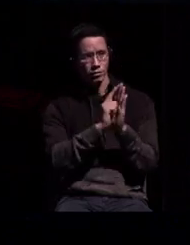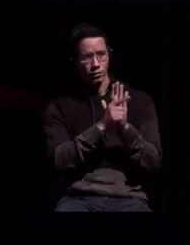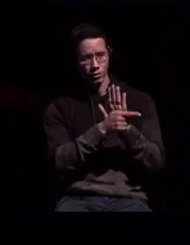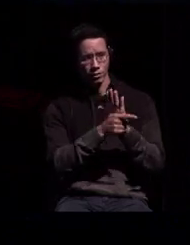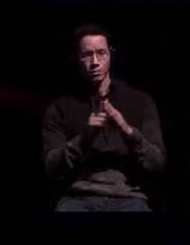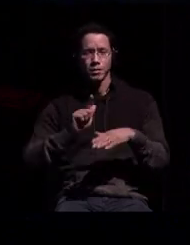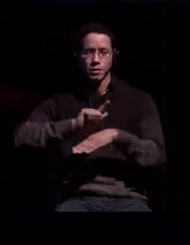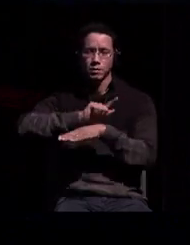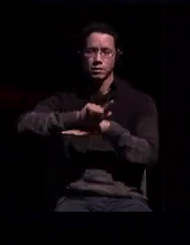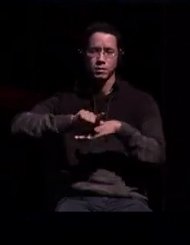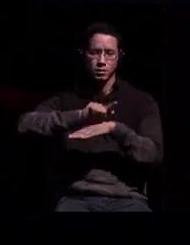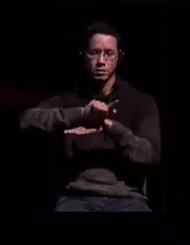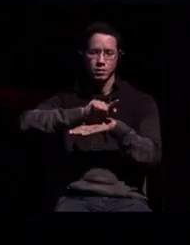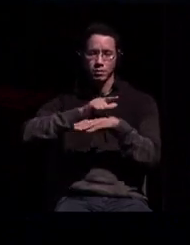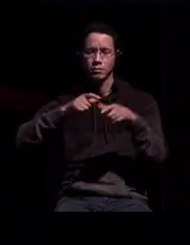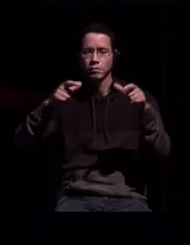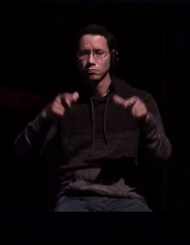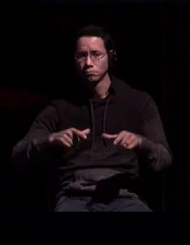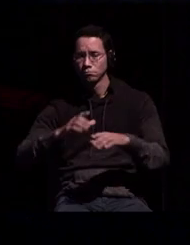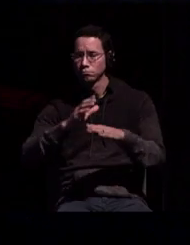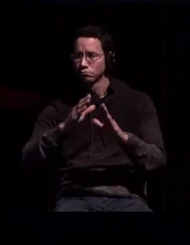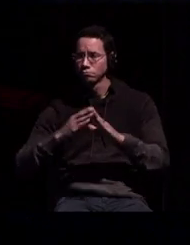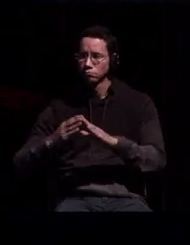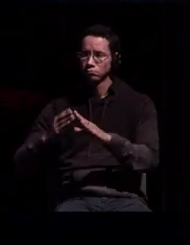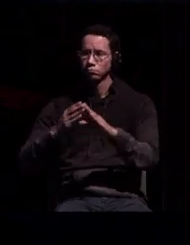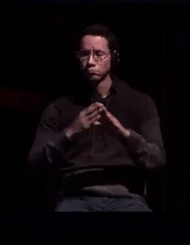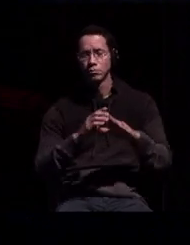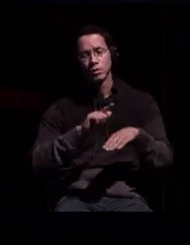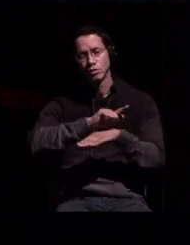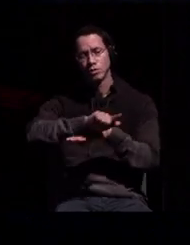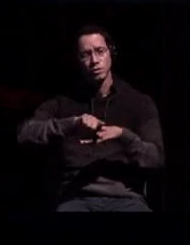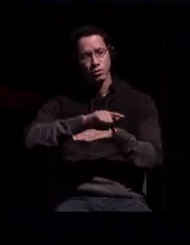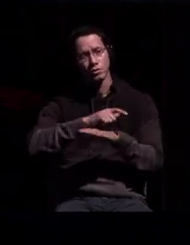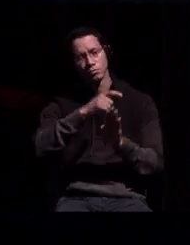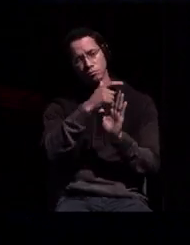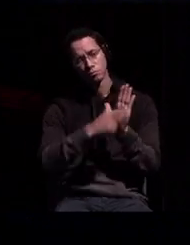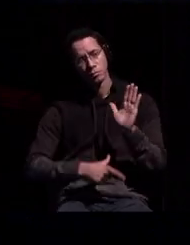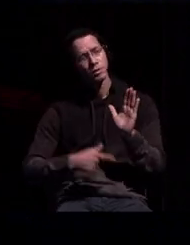of a given place. The community management model is to be analyzed from a gender perspective.